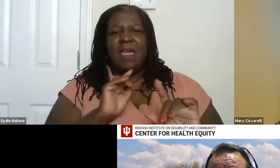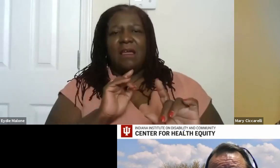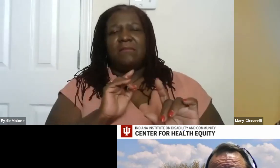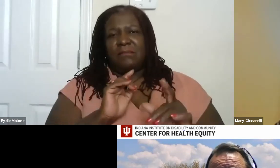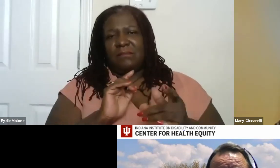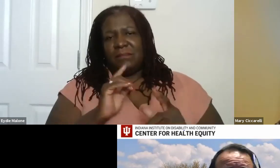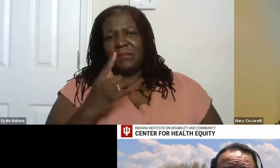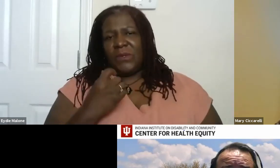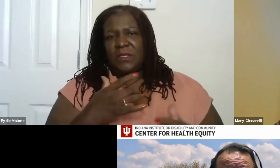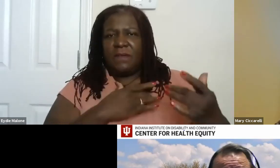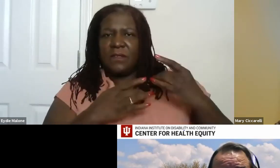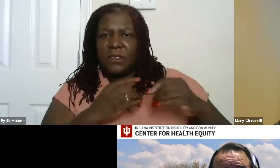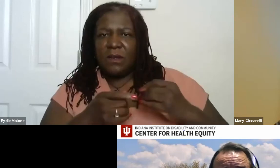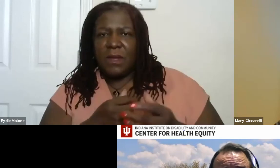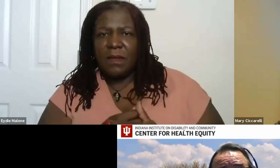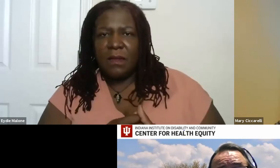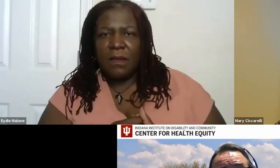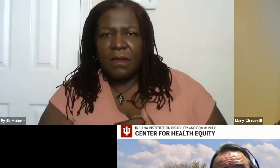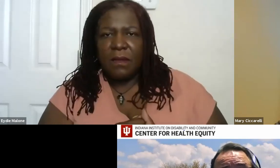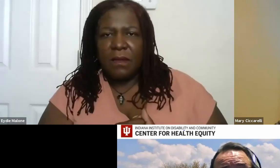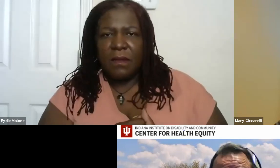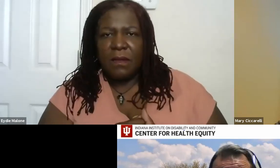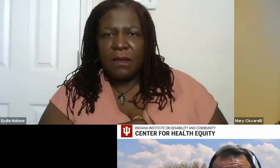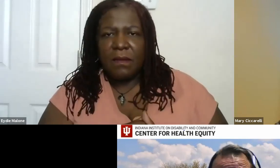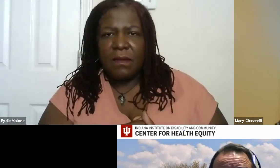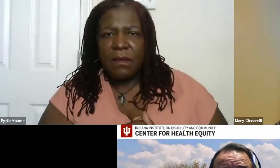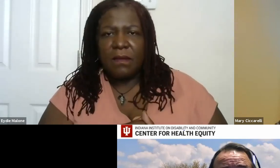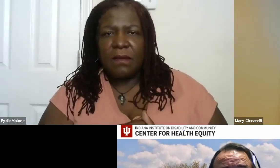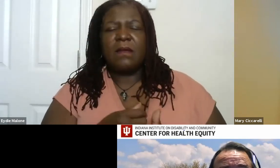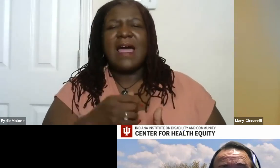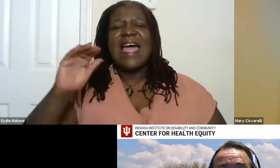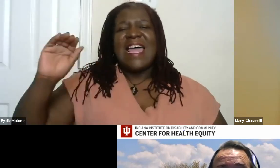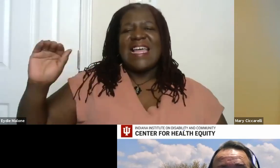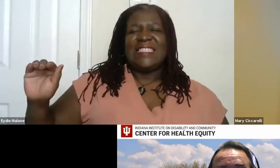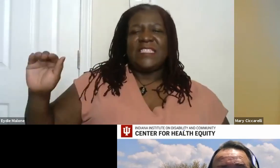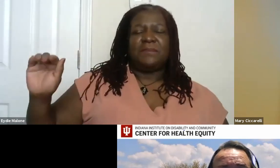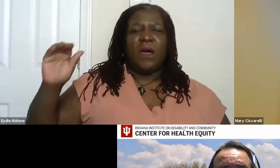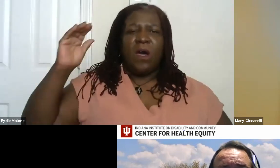concerned about, you know, my 11 year old is the size of a small adult or would the